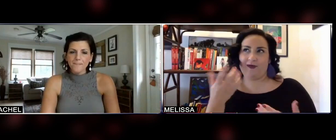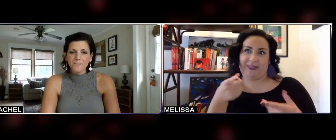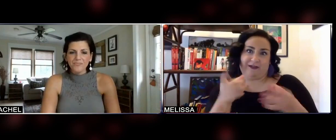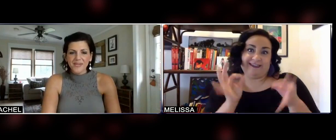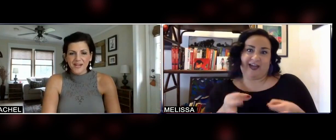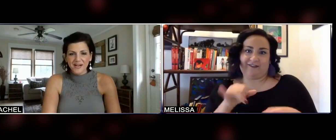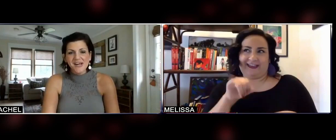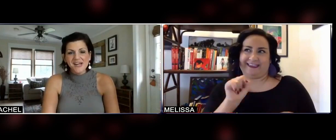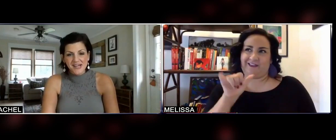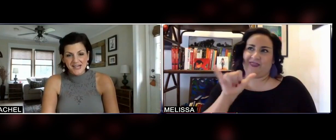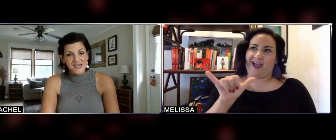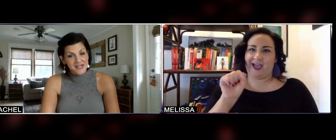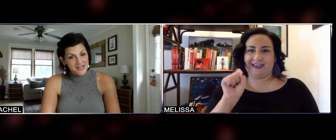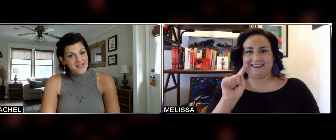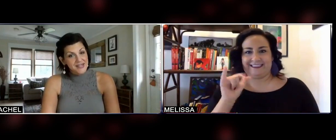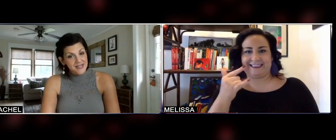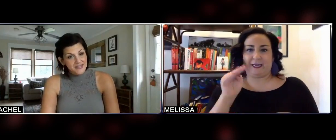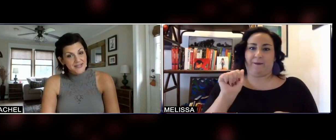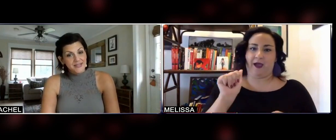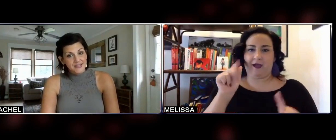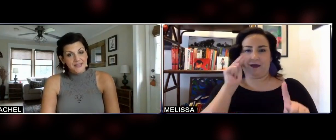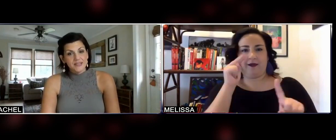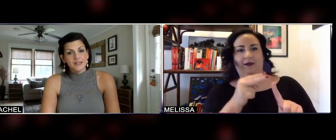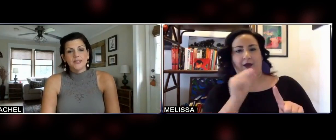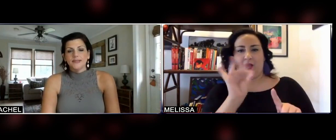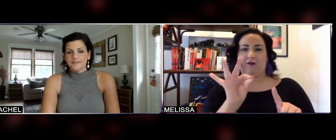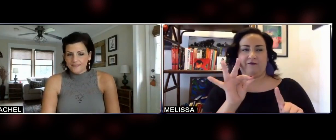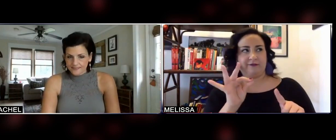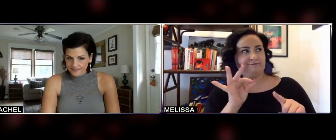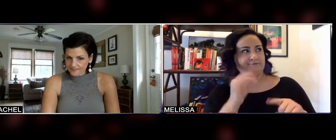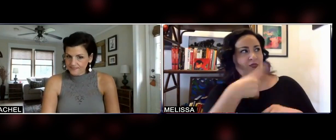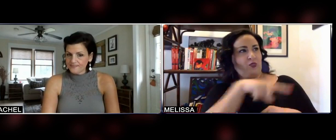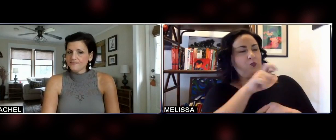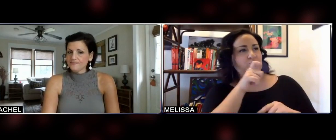mainstreamed or speak, that they aren't part of the